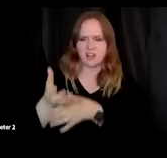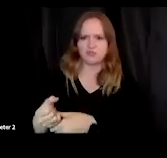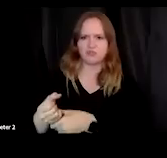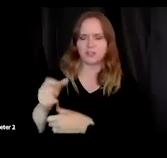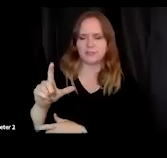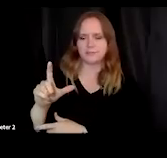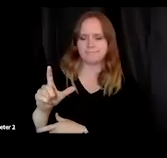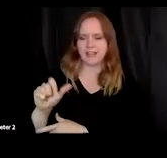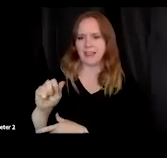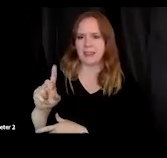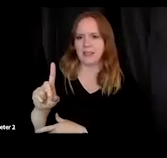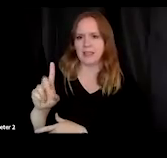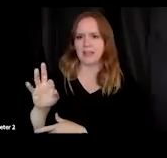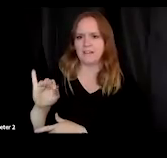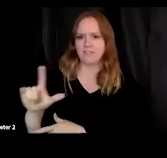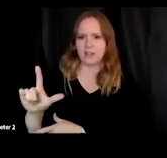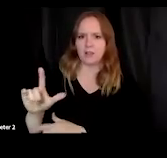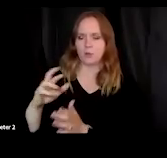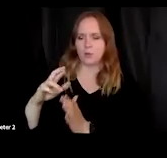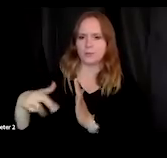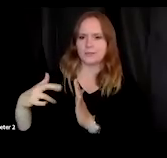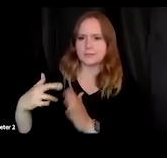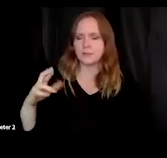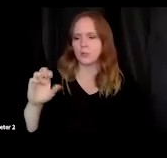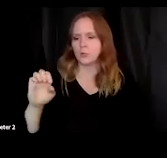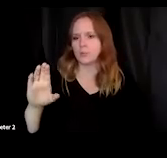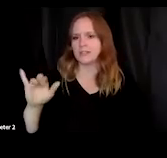or recycling approaches. And this idea that they have